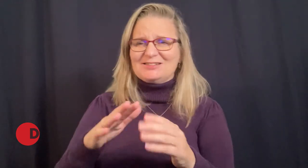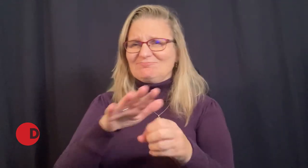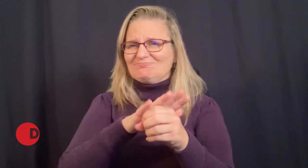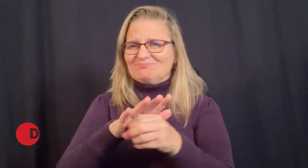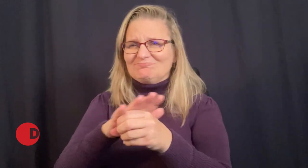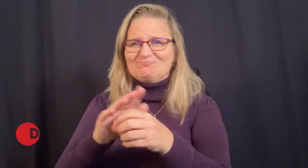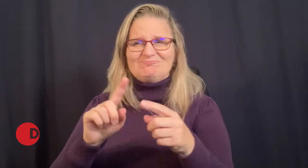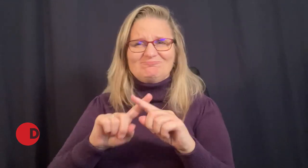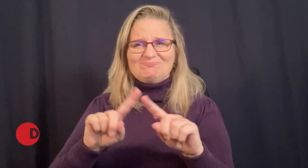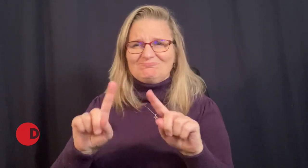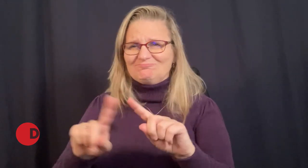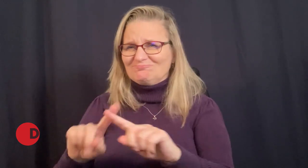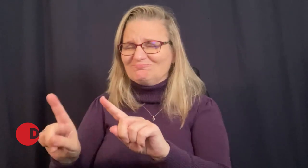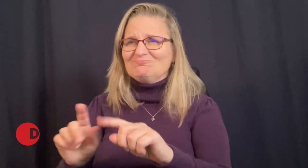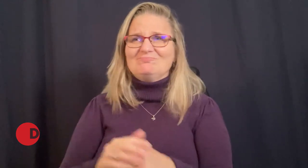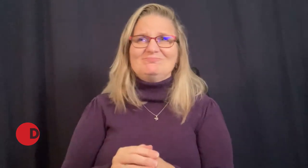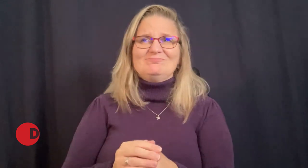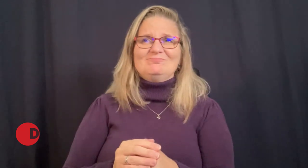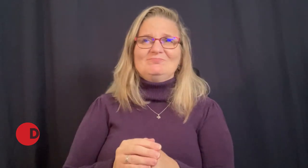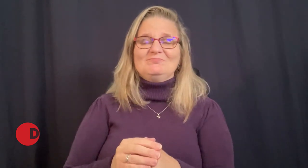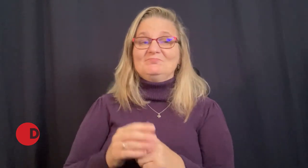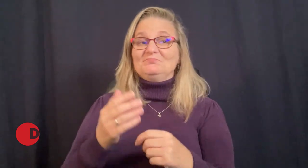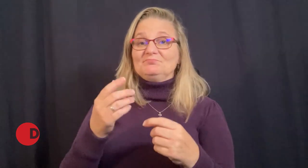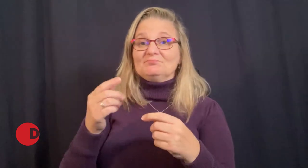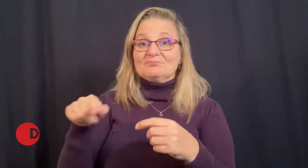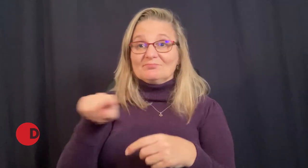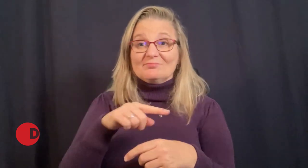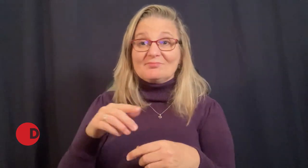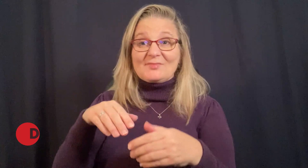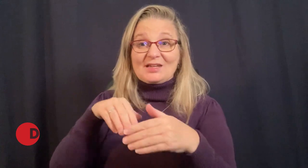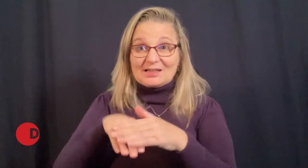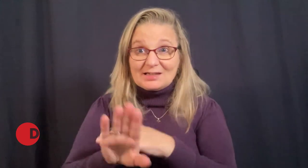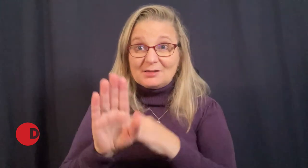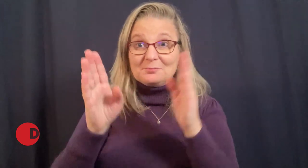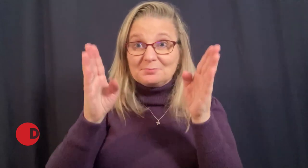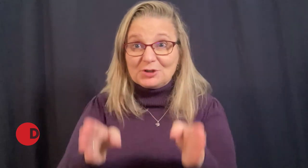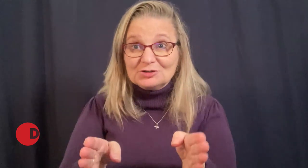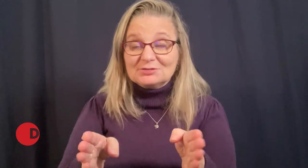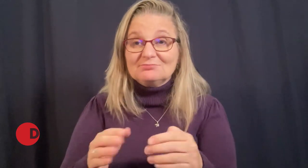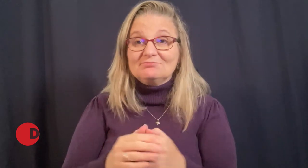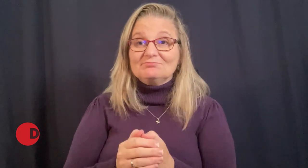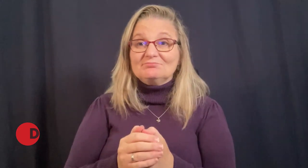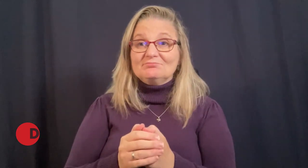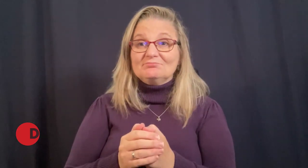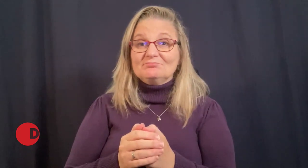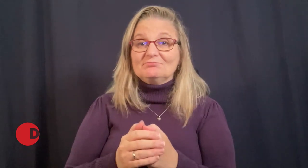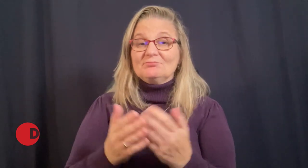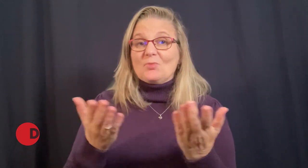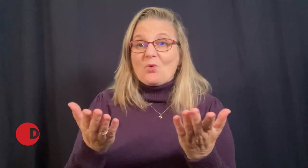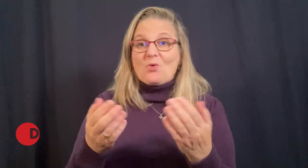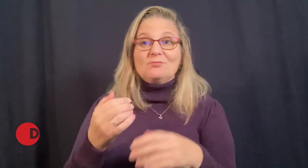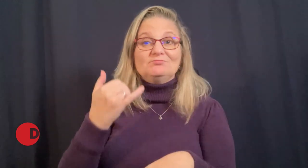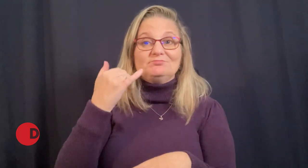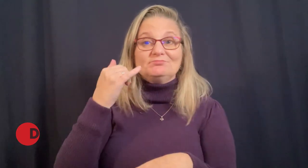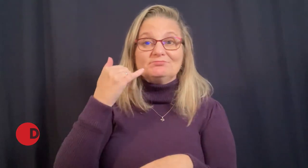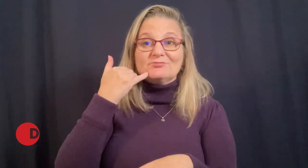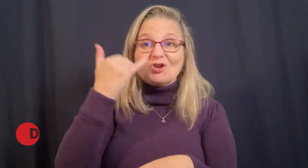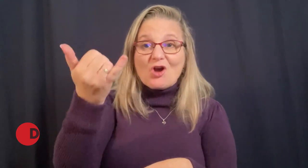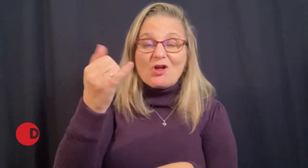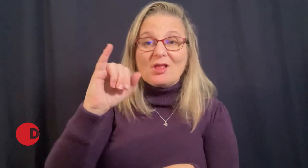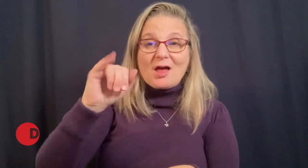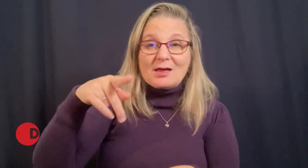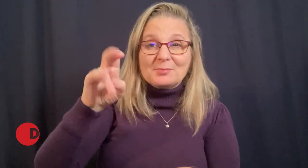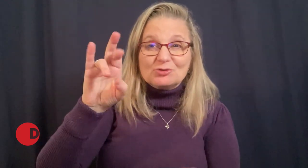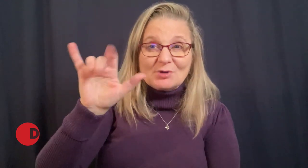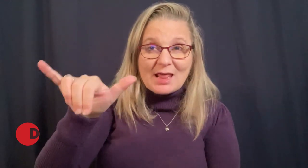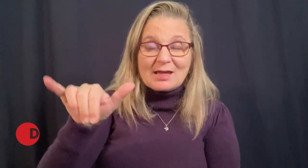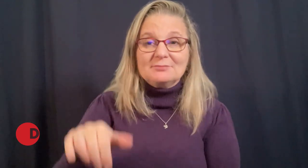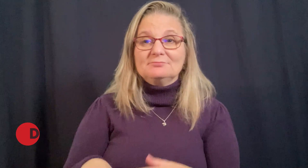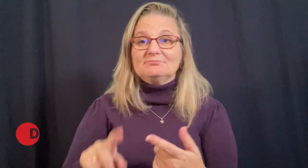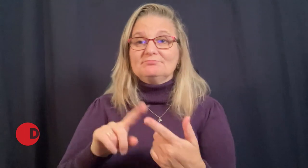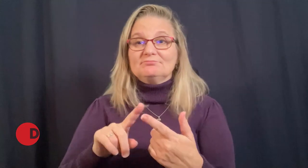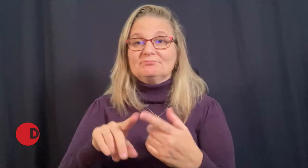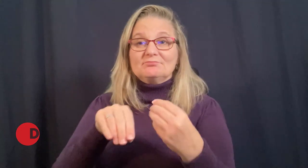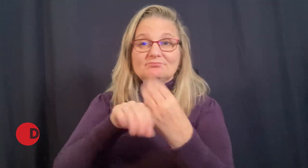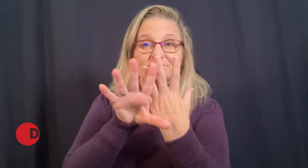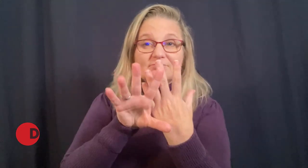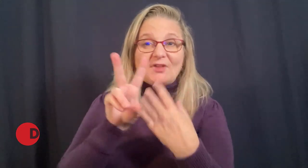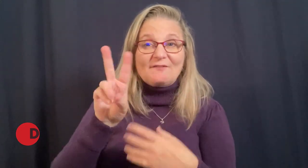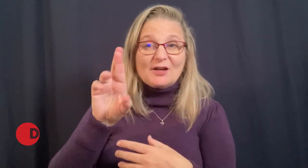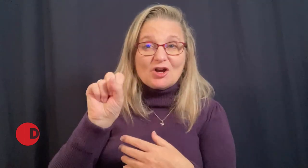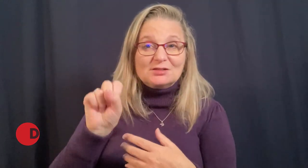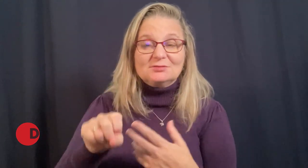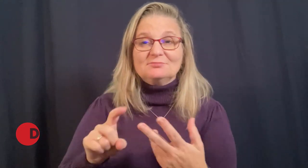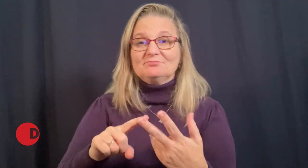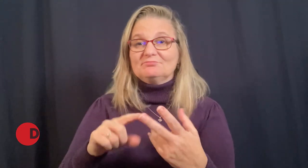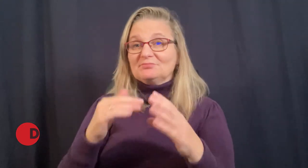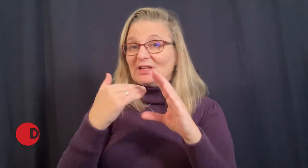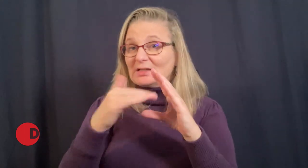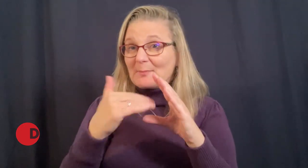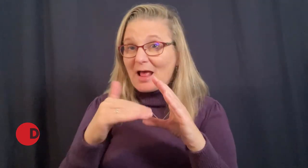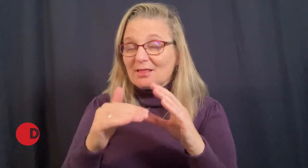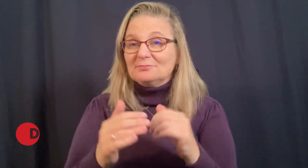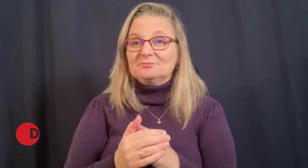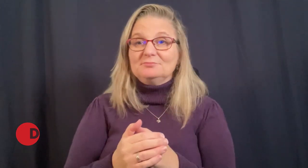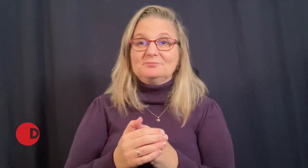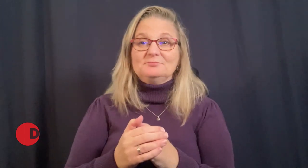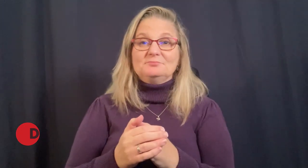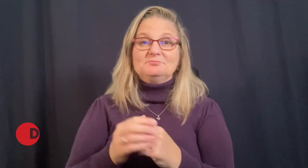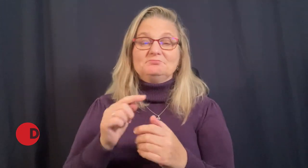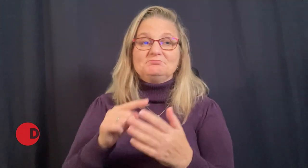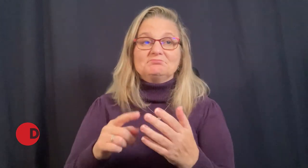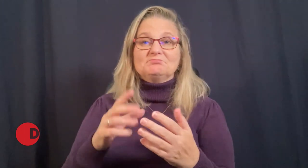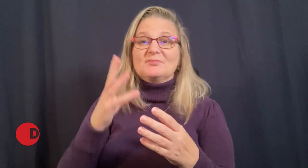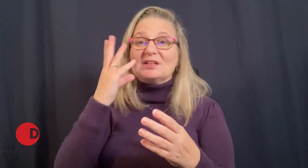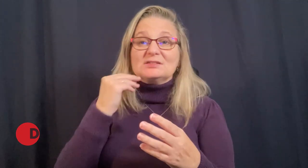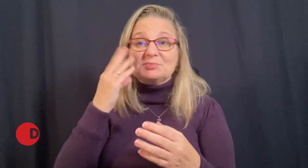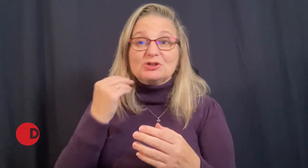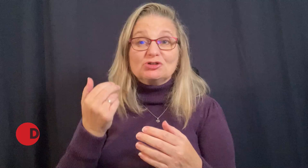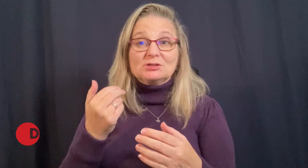Either in-person, calling through IP-Relay, VRS, and emails.